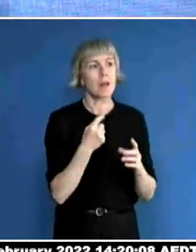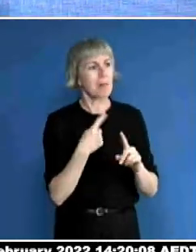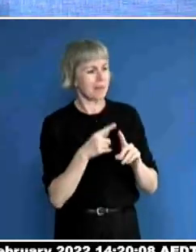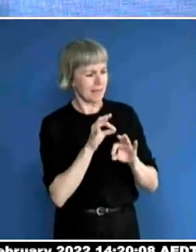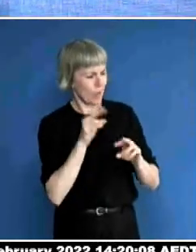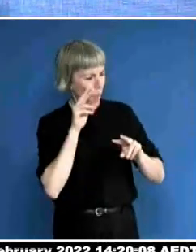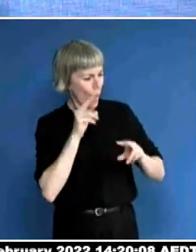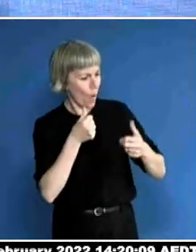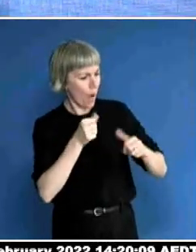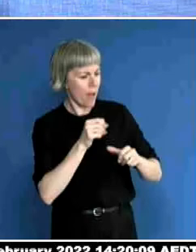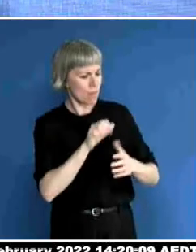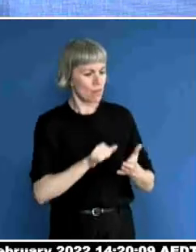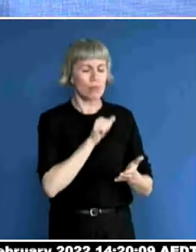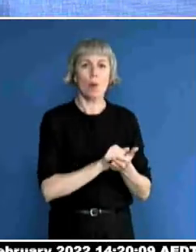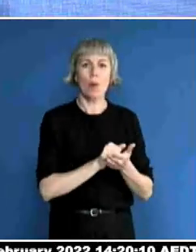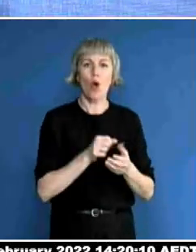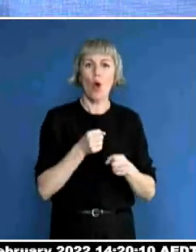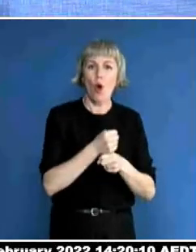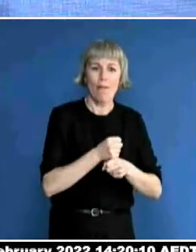like a domestic coffee machine.